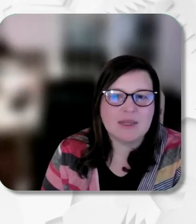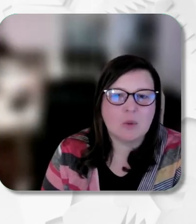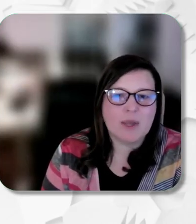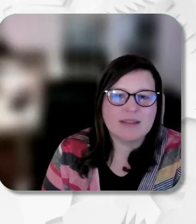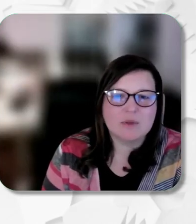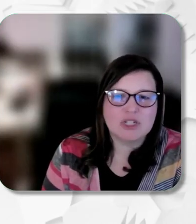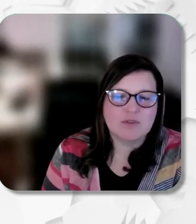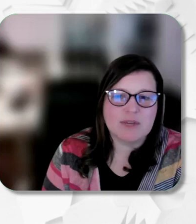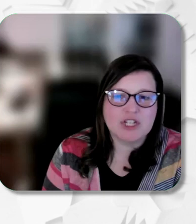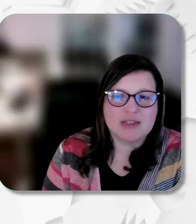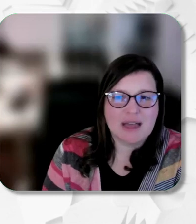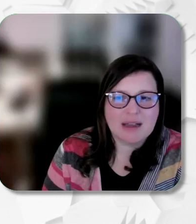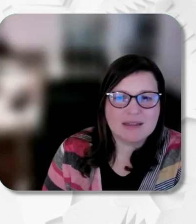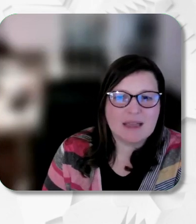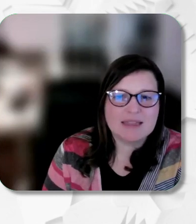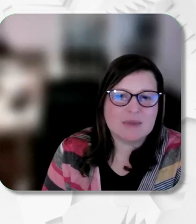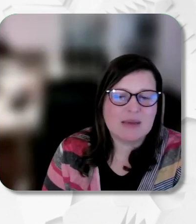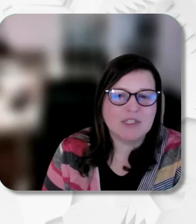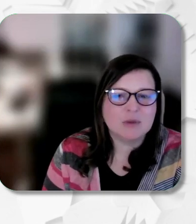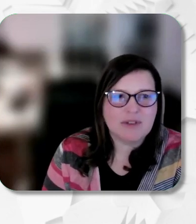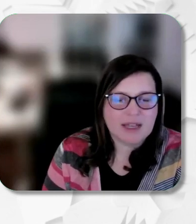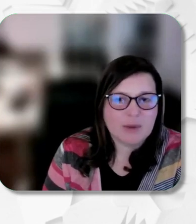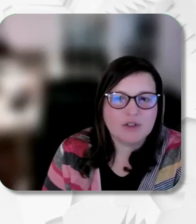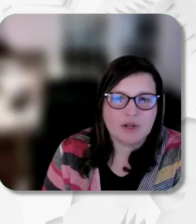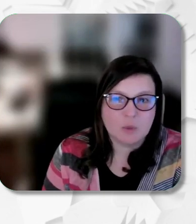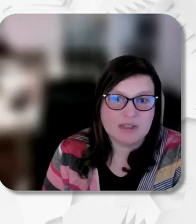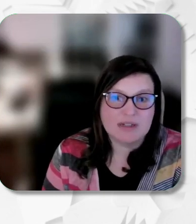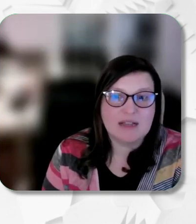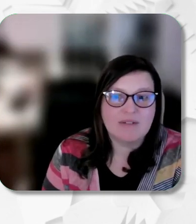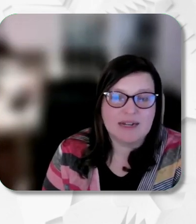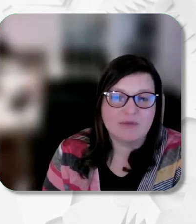about the ways in which information connects and to be able to evaluate the trustworthiness of that